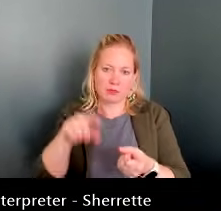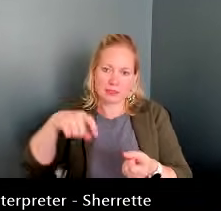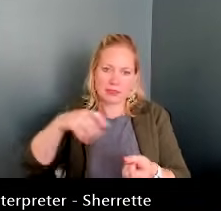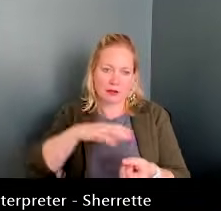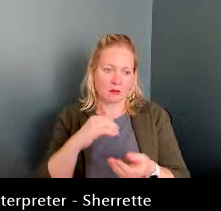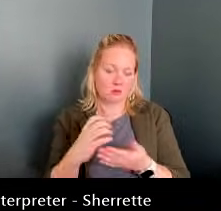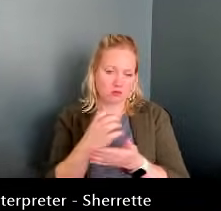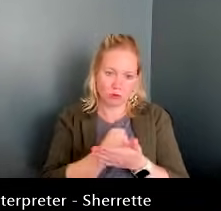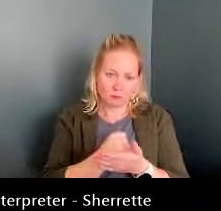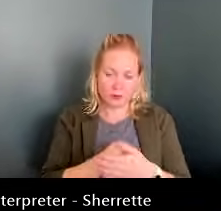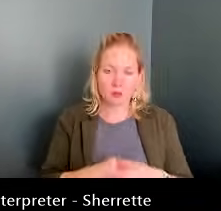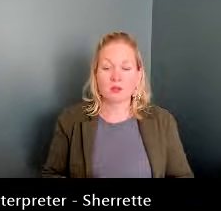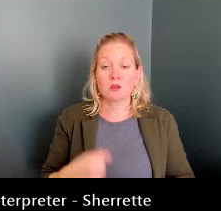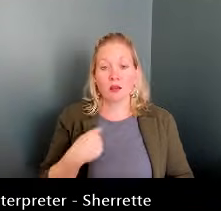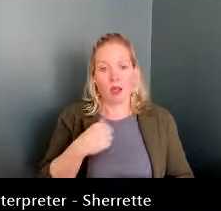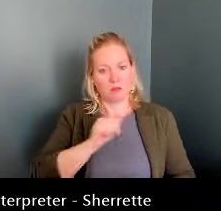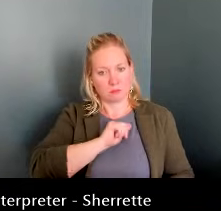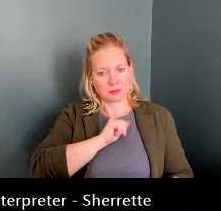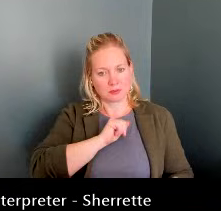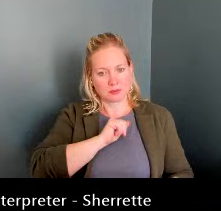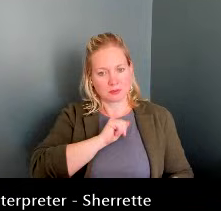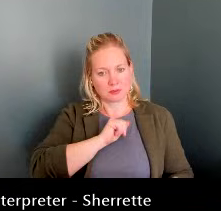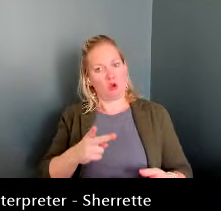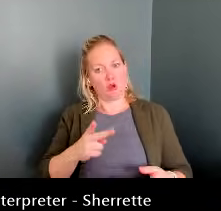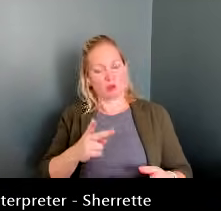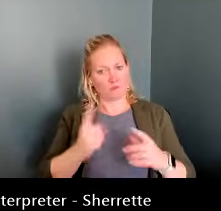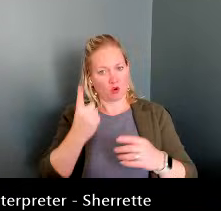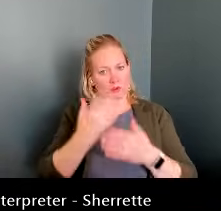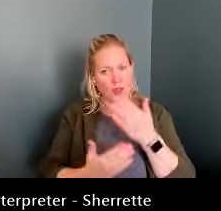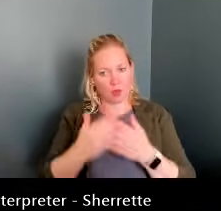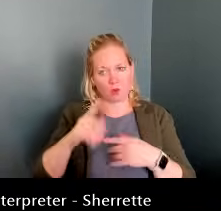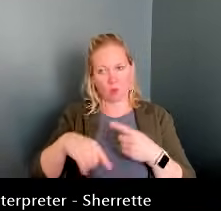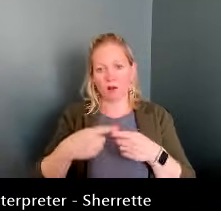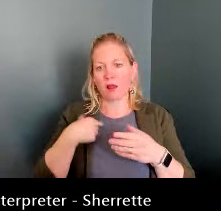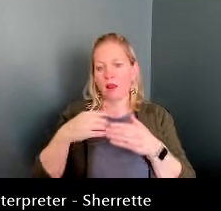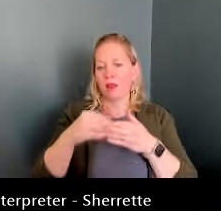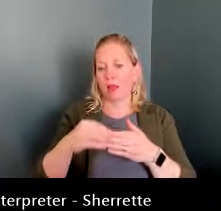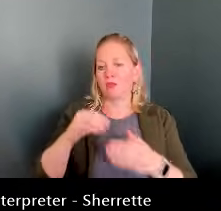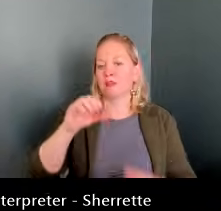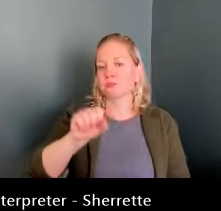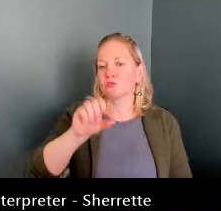I saw this firsthand when I led the sickle cell disease portfolio during